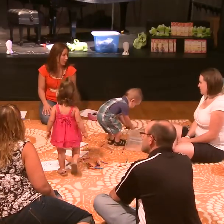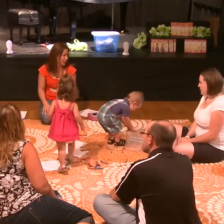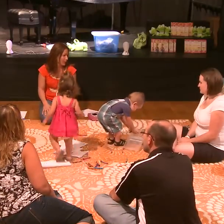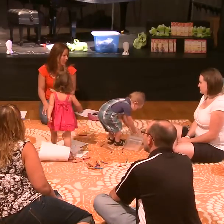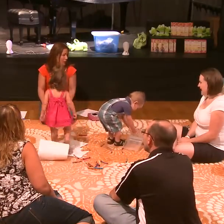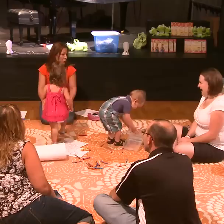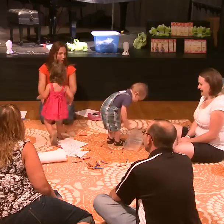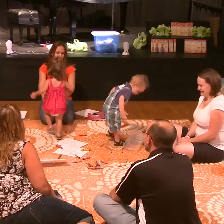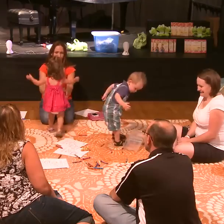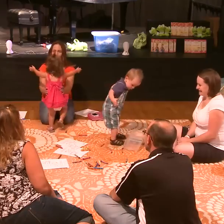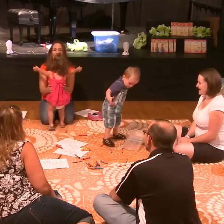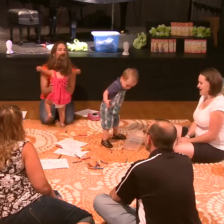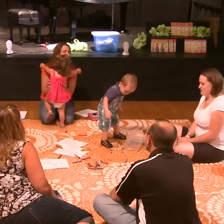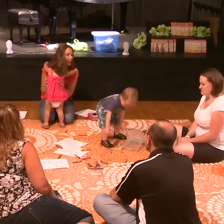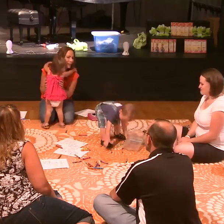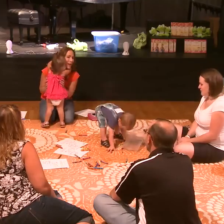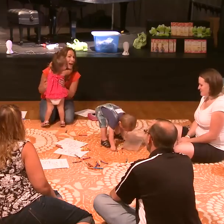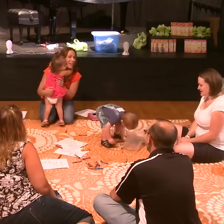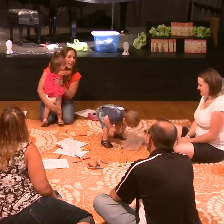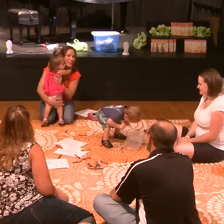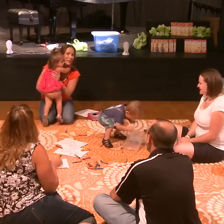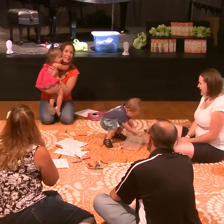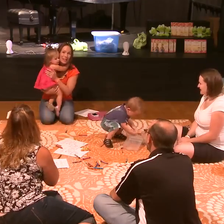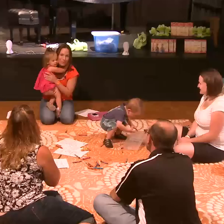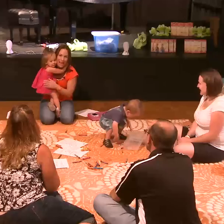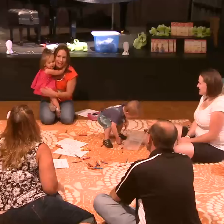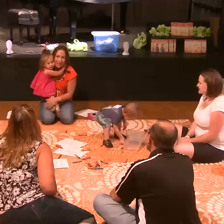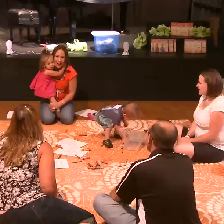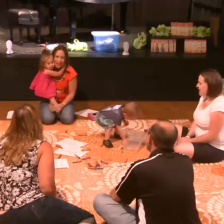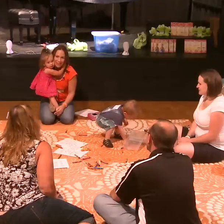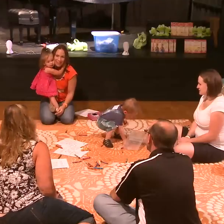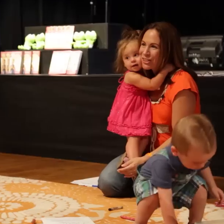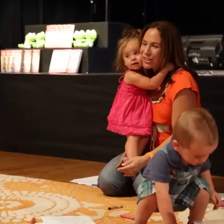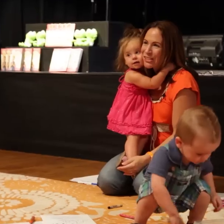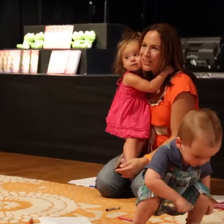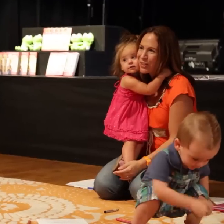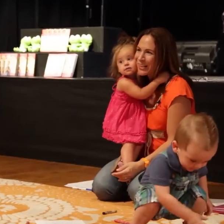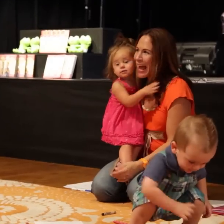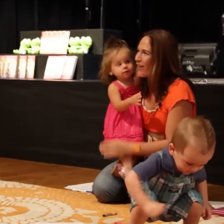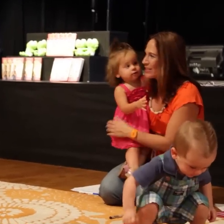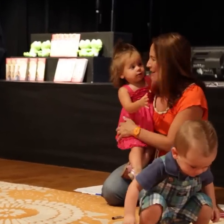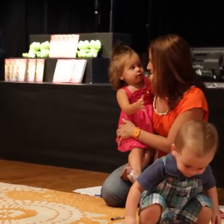Do I need a name tag or do you all got me? Hi sweetheart. I think I don't need a name tag. She loves you. I think she just figured it out.